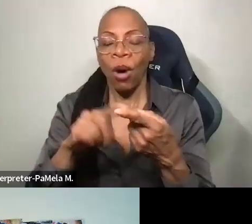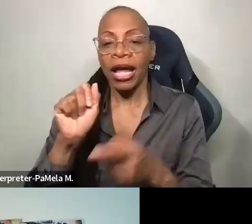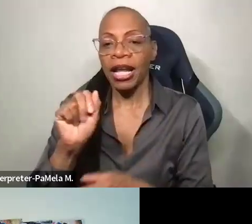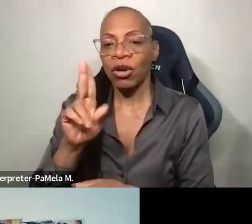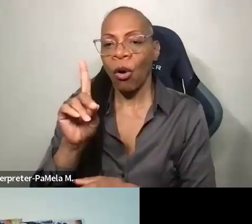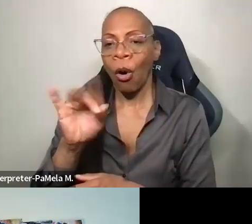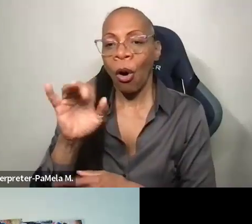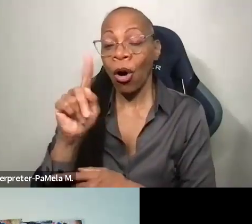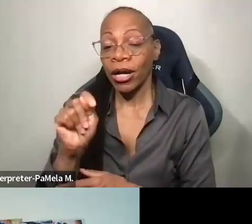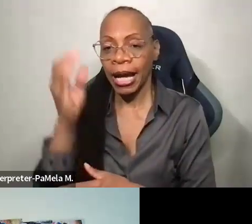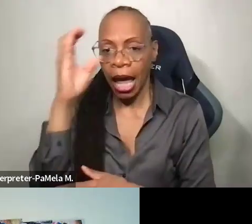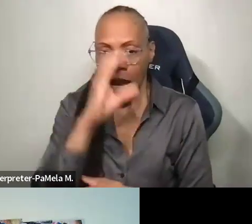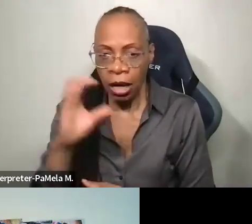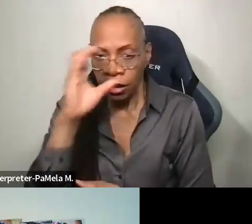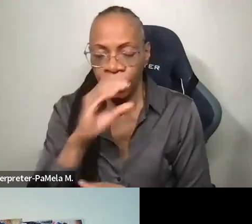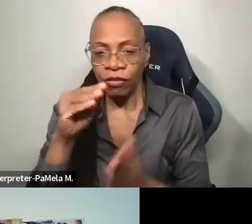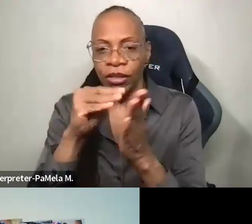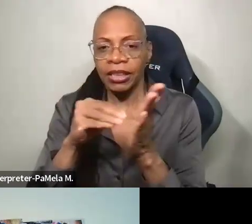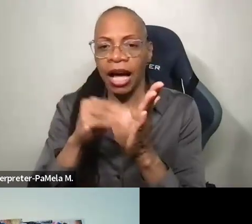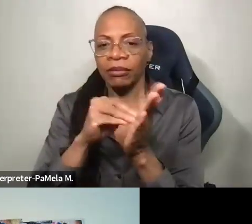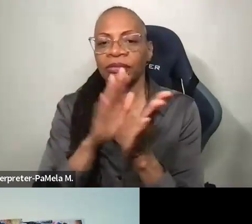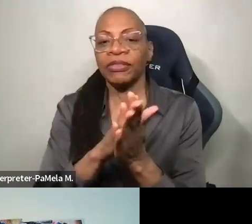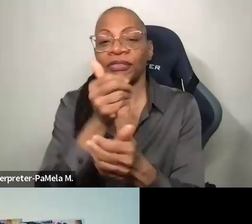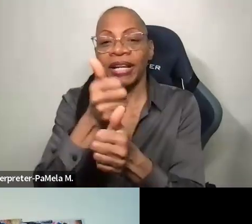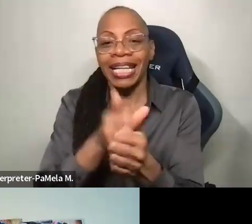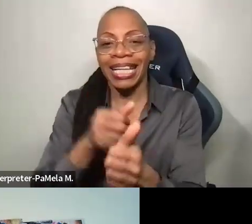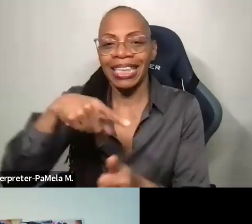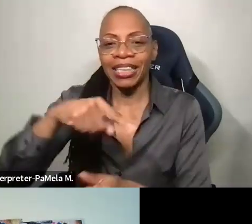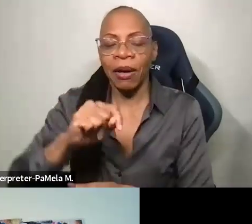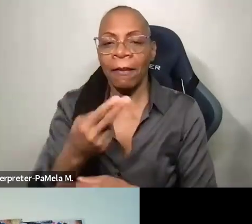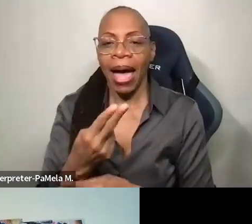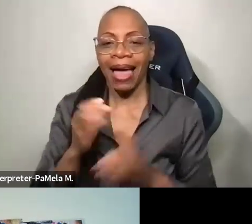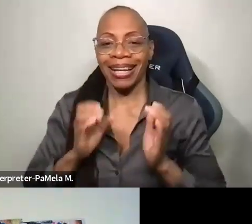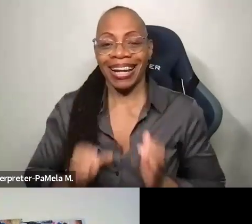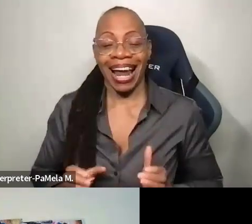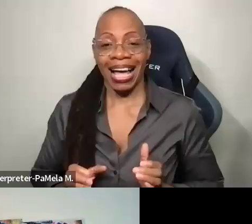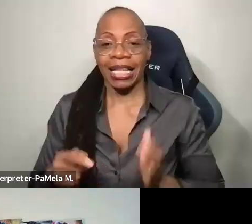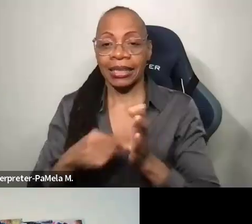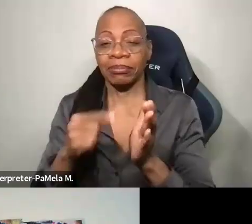for every PATH enrolled client for their SMI, sometimes that's missing and that's problematic, and so we want to make sure